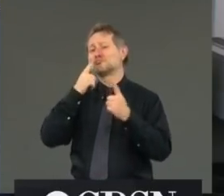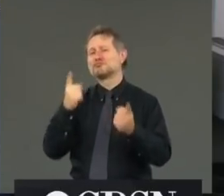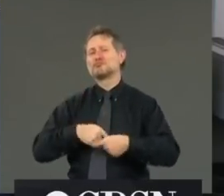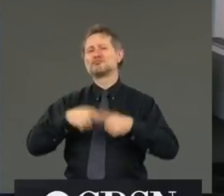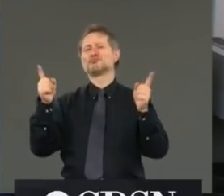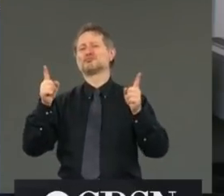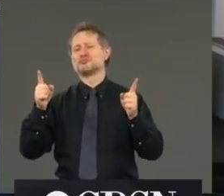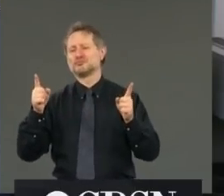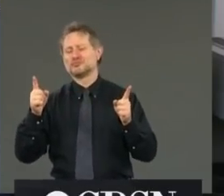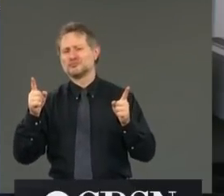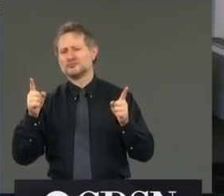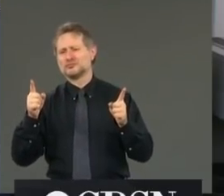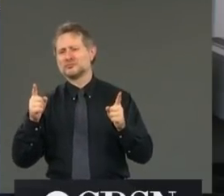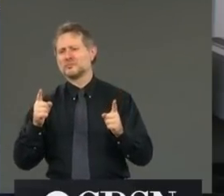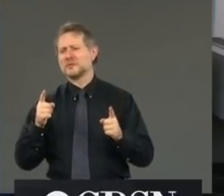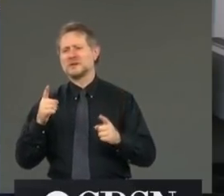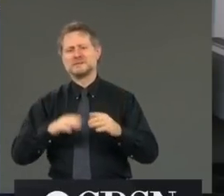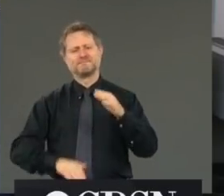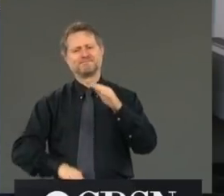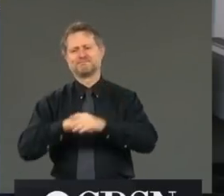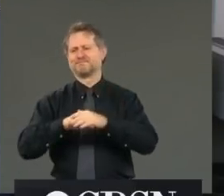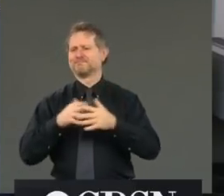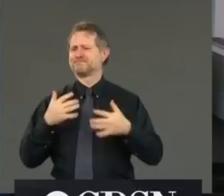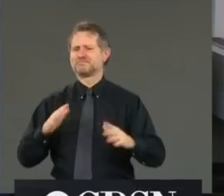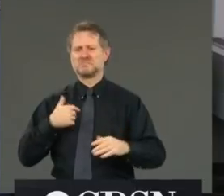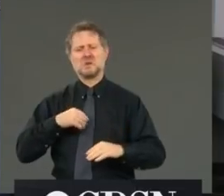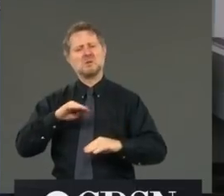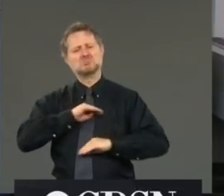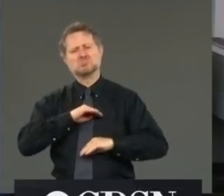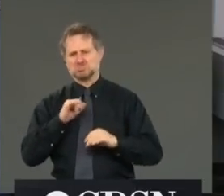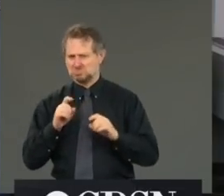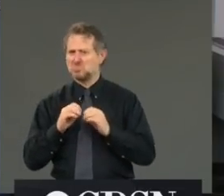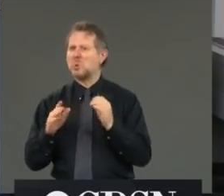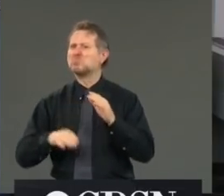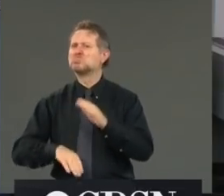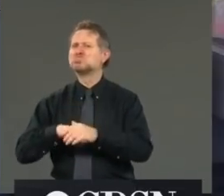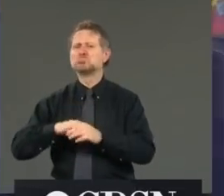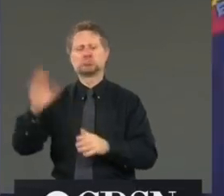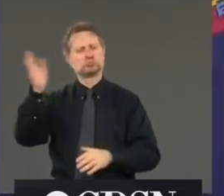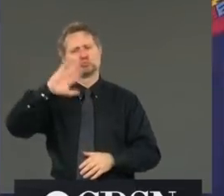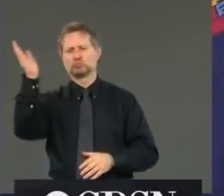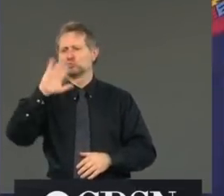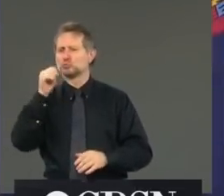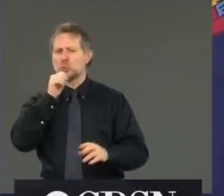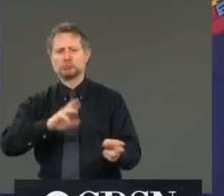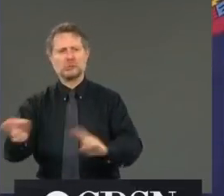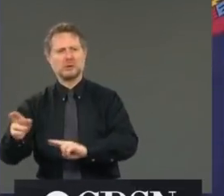HAVE STATE BEACHES OPEN PRECISELY FOR THAT REASON. IF I COULD FOLLOW-UP ON THAT